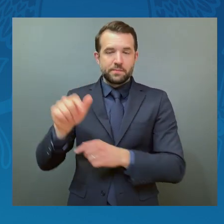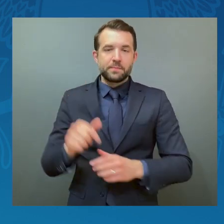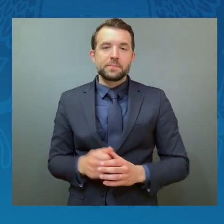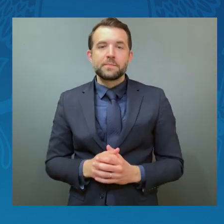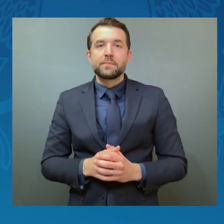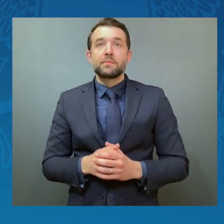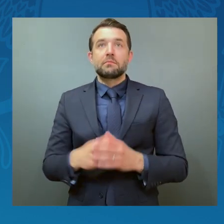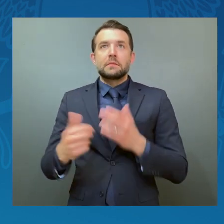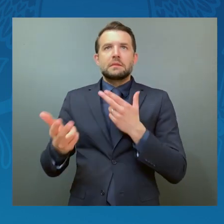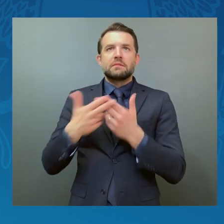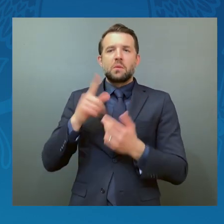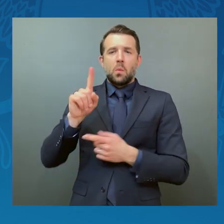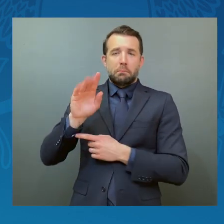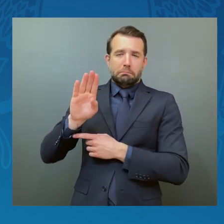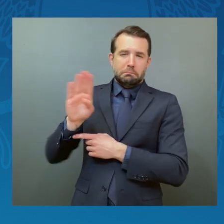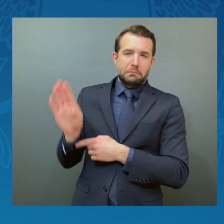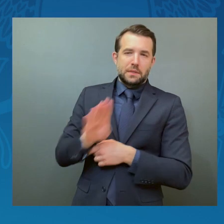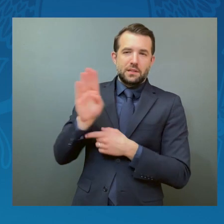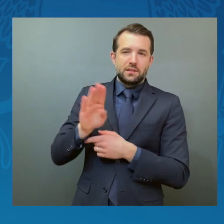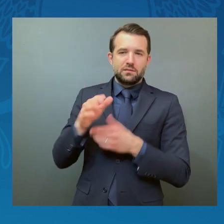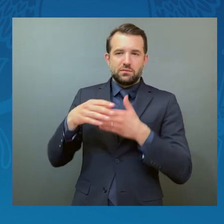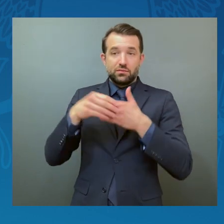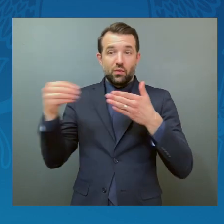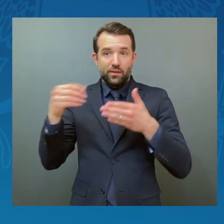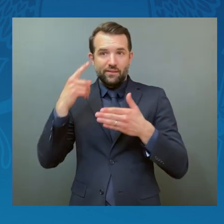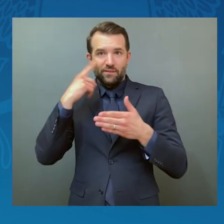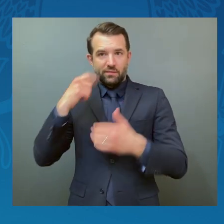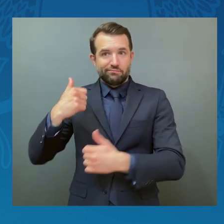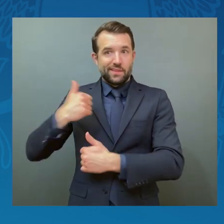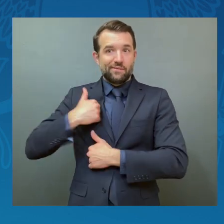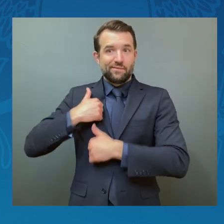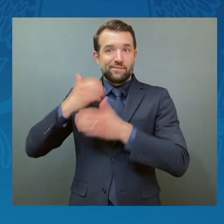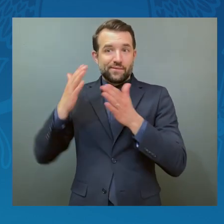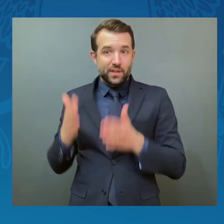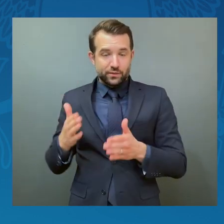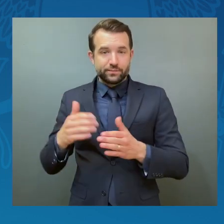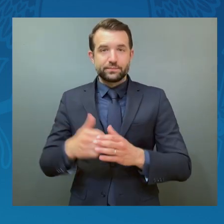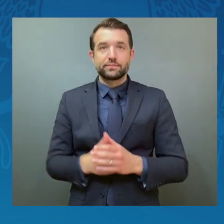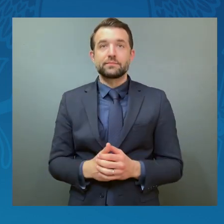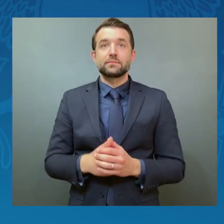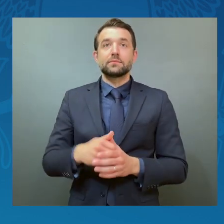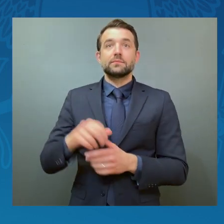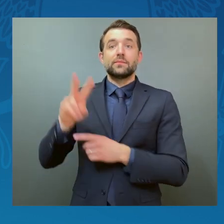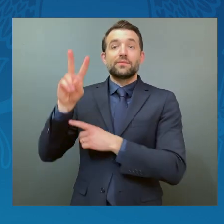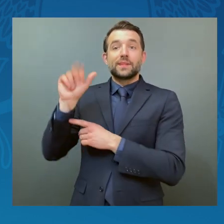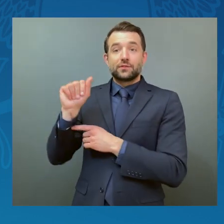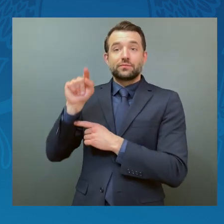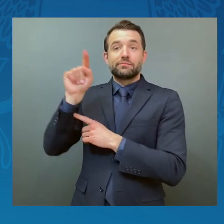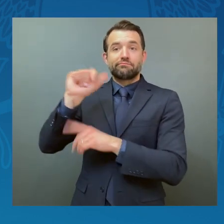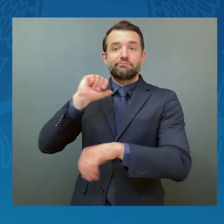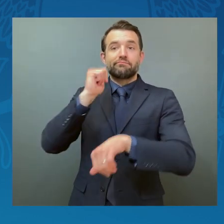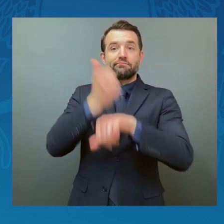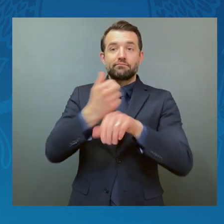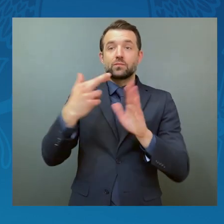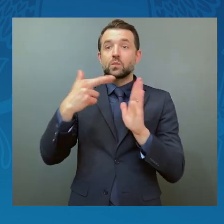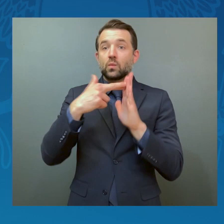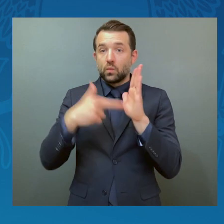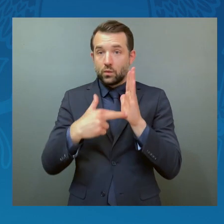VA also took steps, publishing a final rule to effectively end reporting of unfavorable veteran debt,